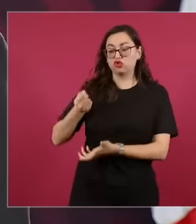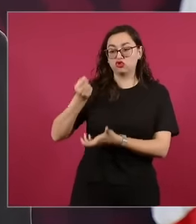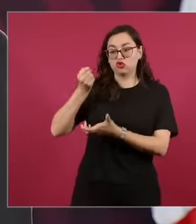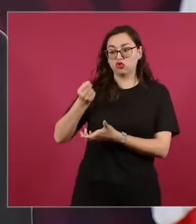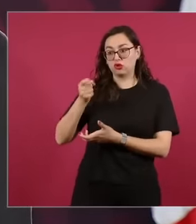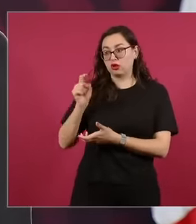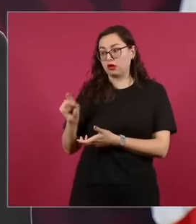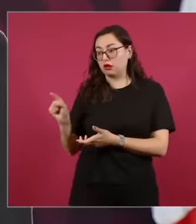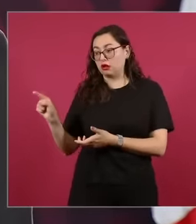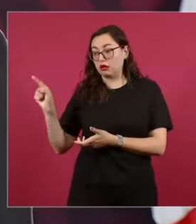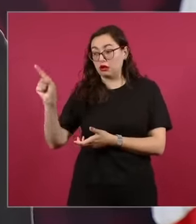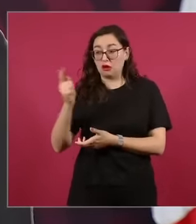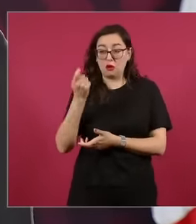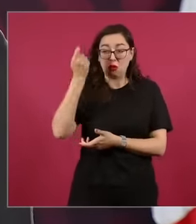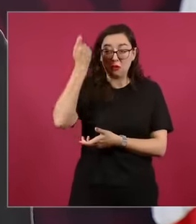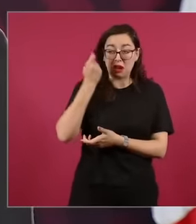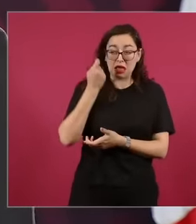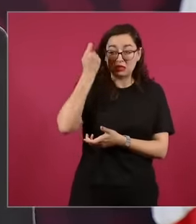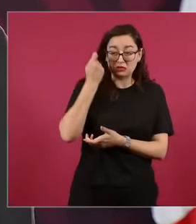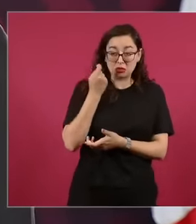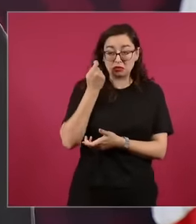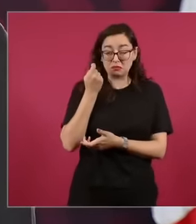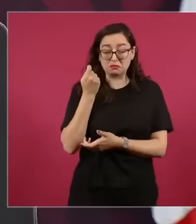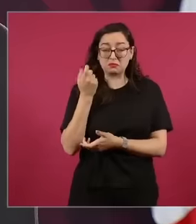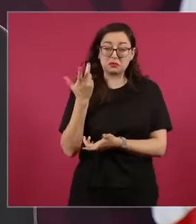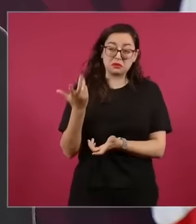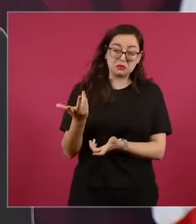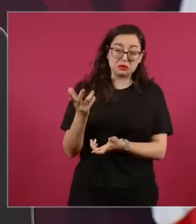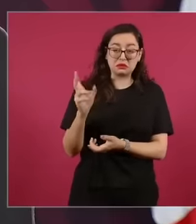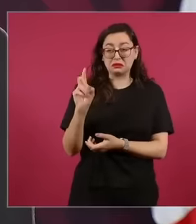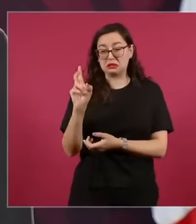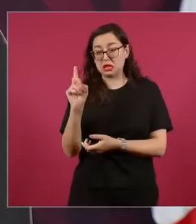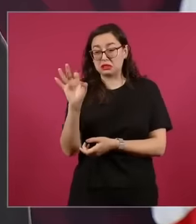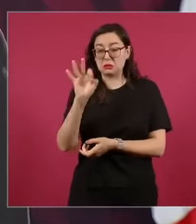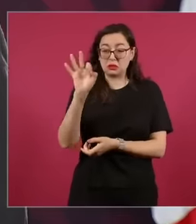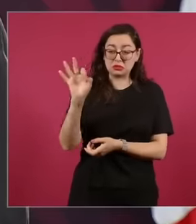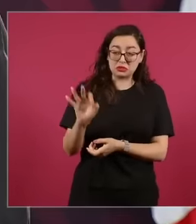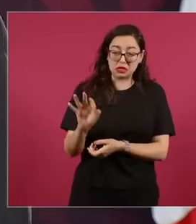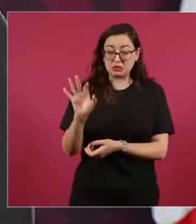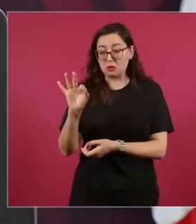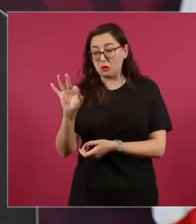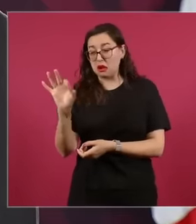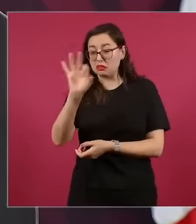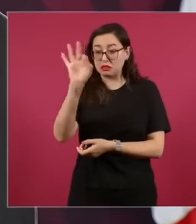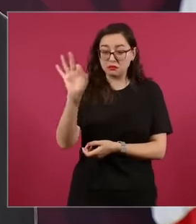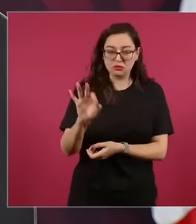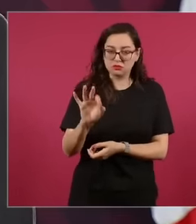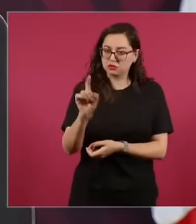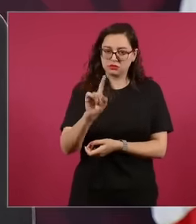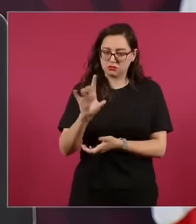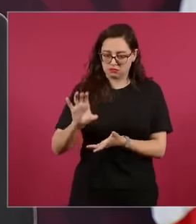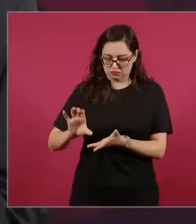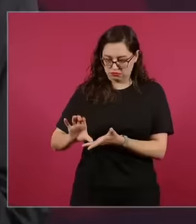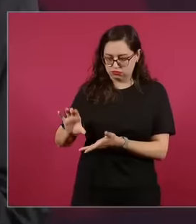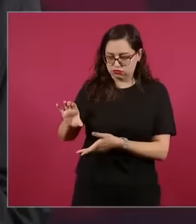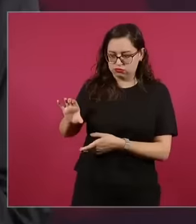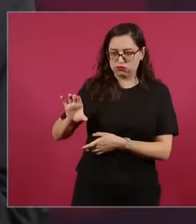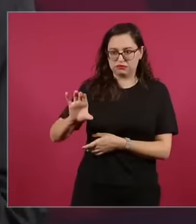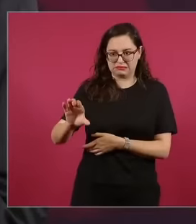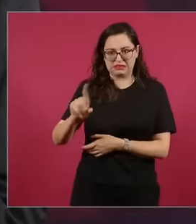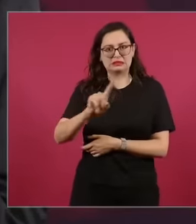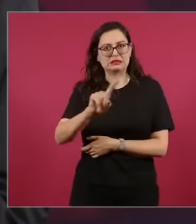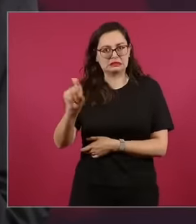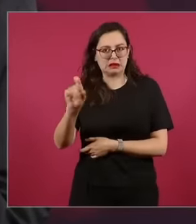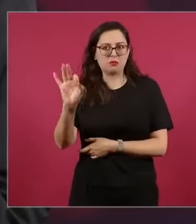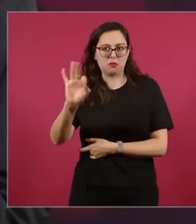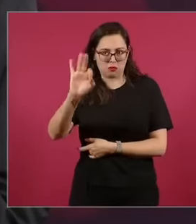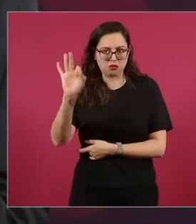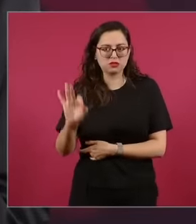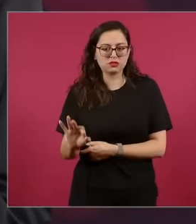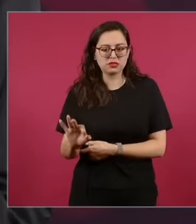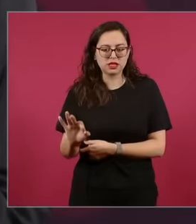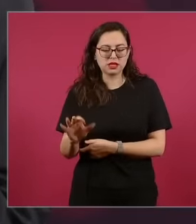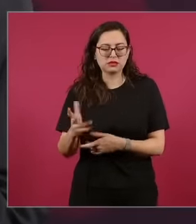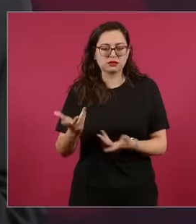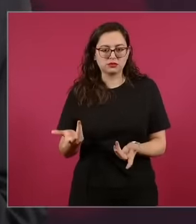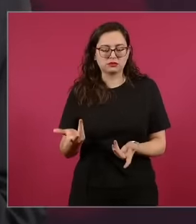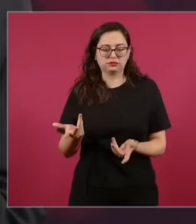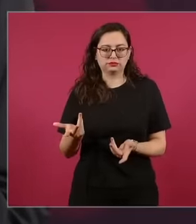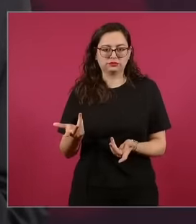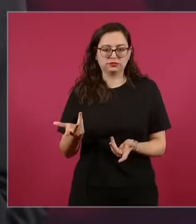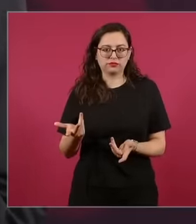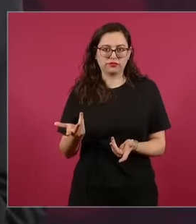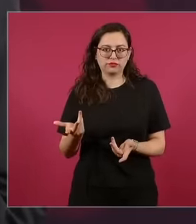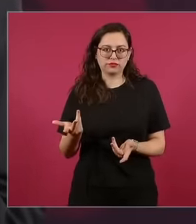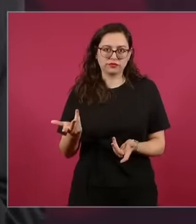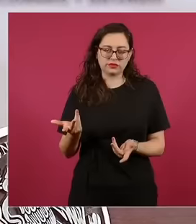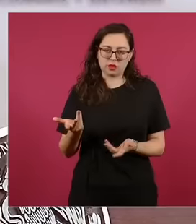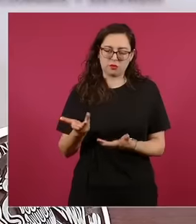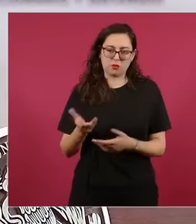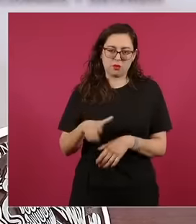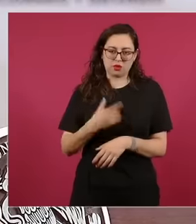when workers retire, they do not receive, as was in the Constitution, only 30% of their